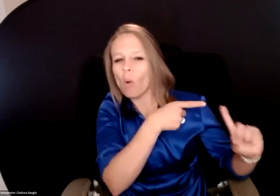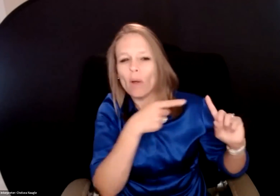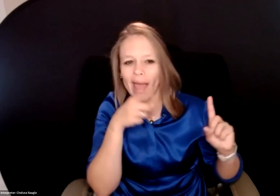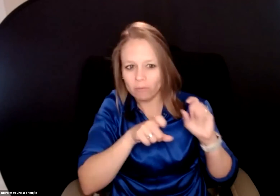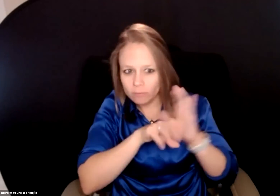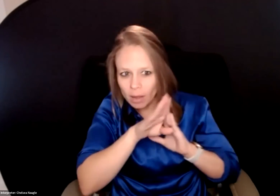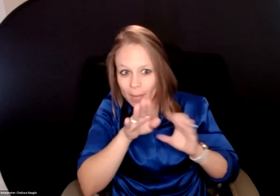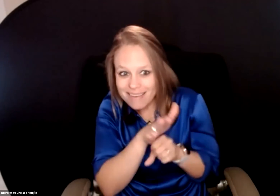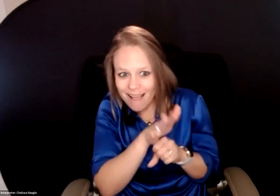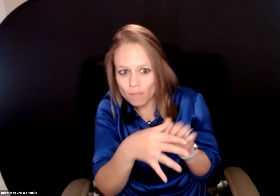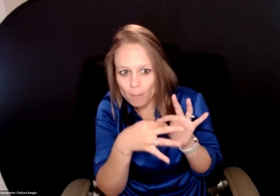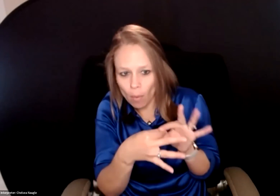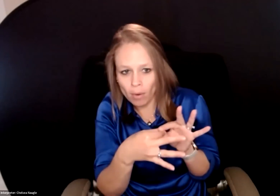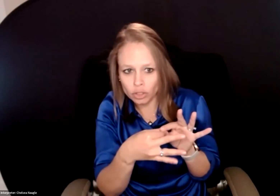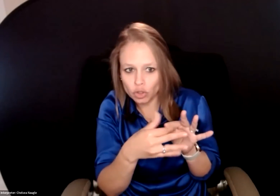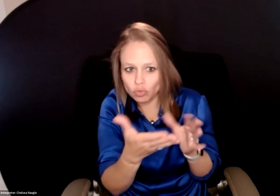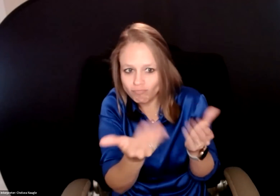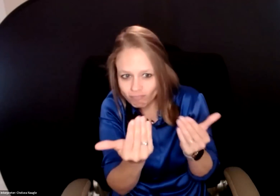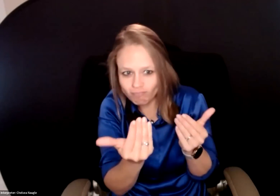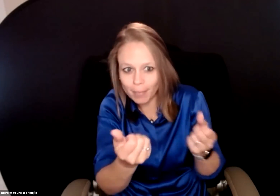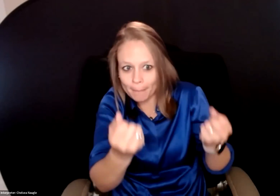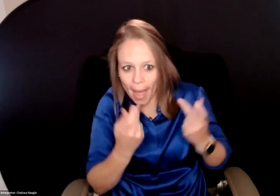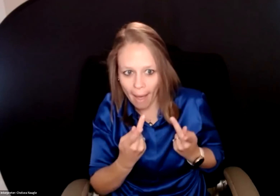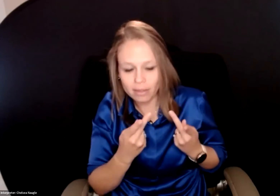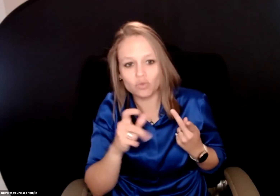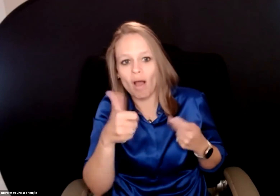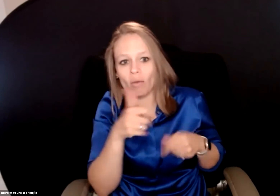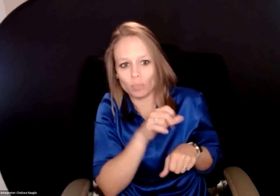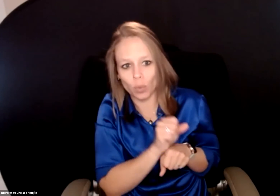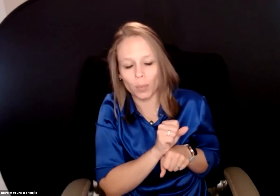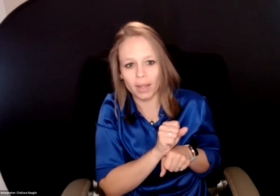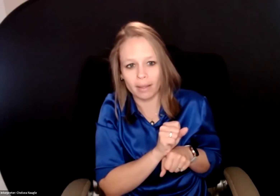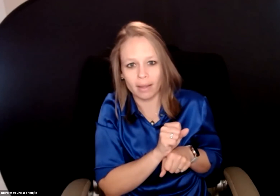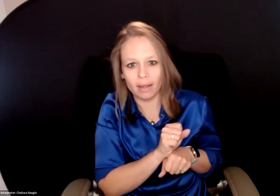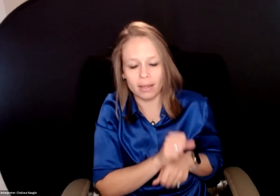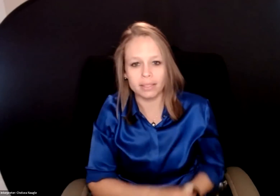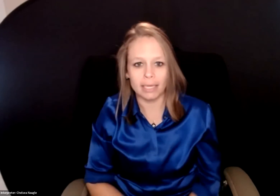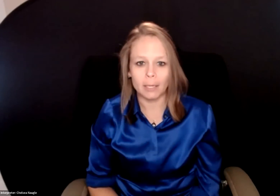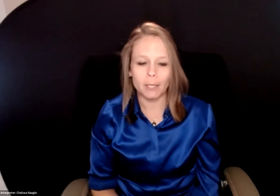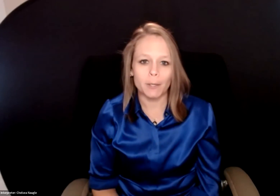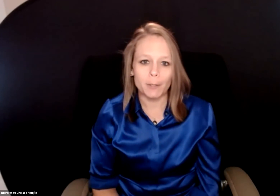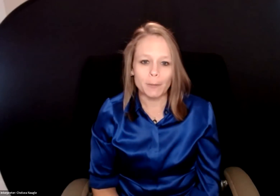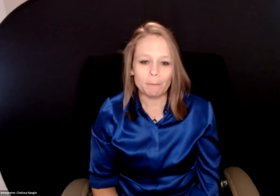patient's mistakes – or piggybacking on what she said.